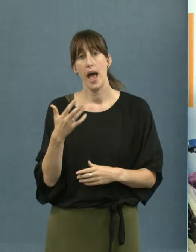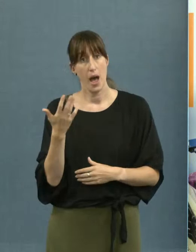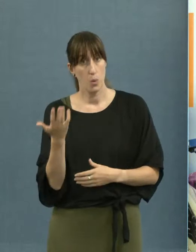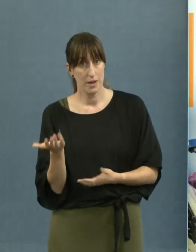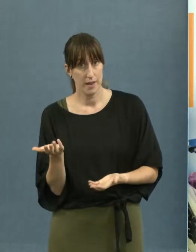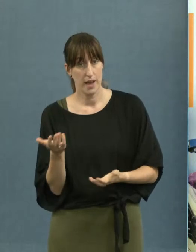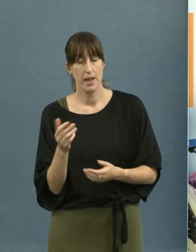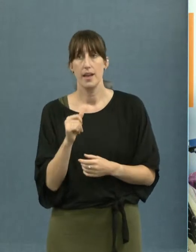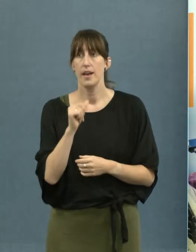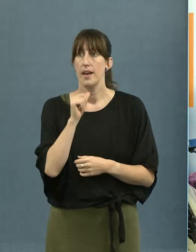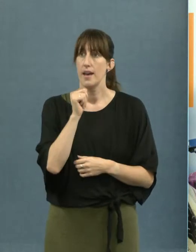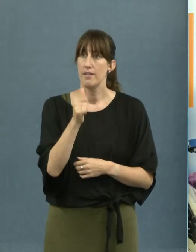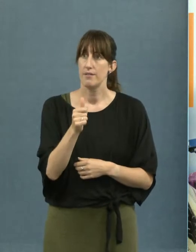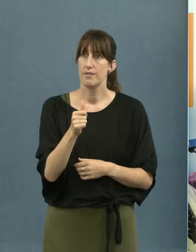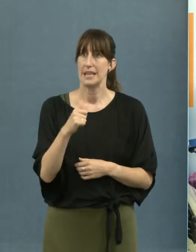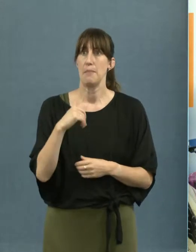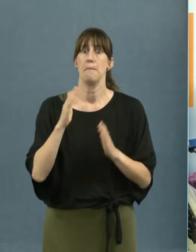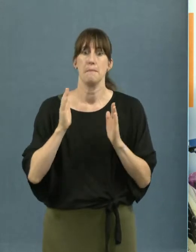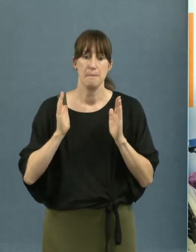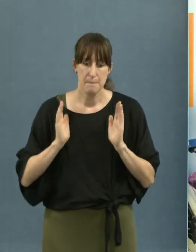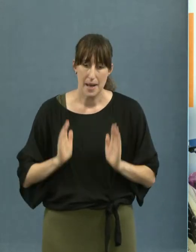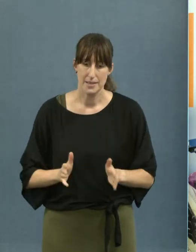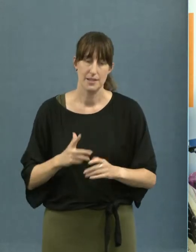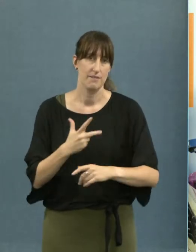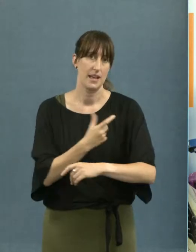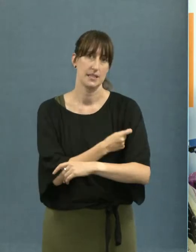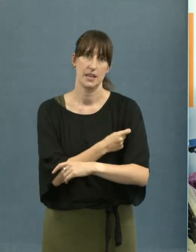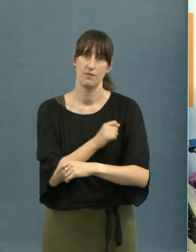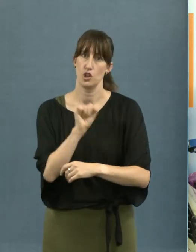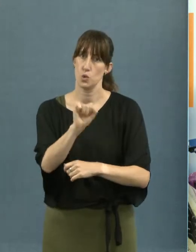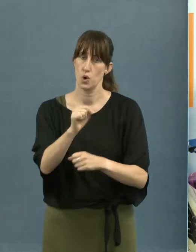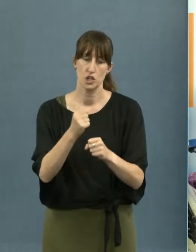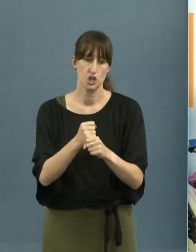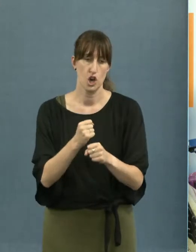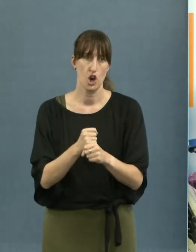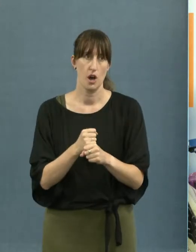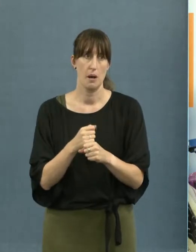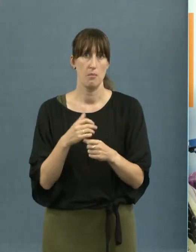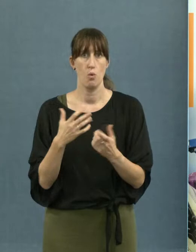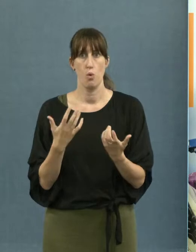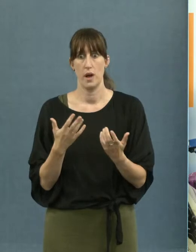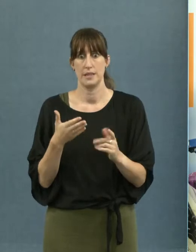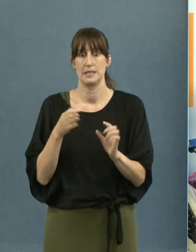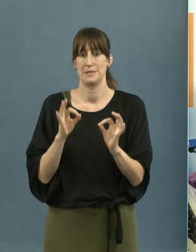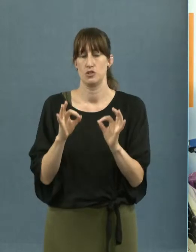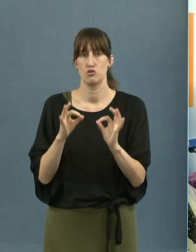if there are people who, because of their job or